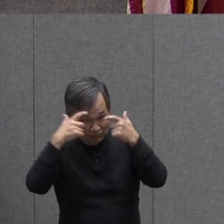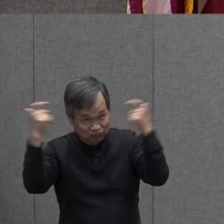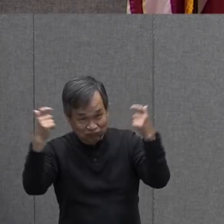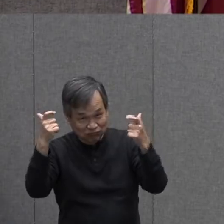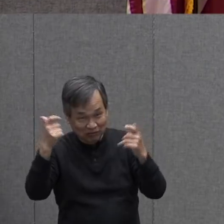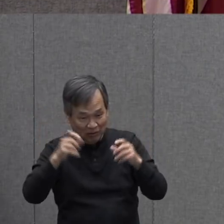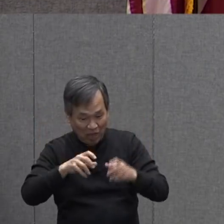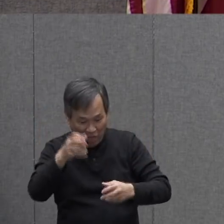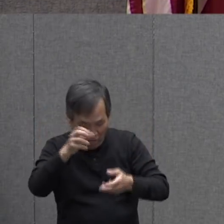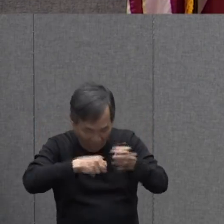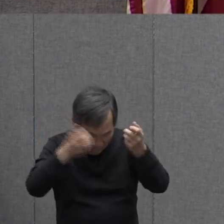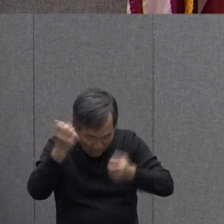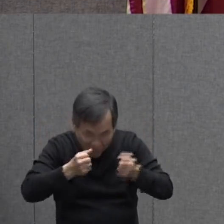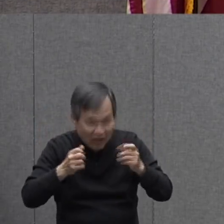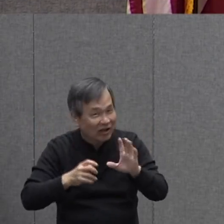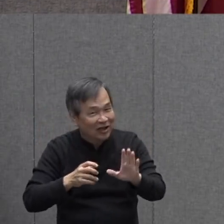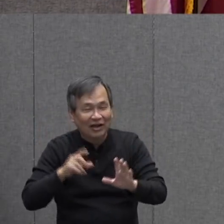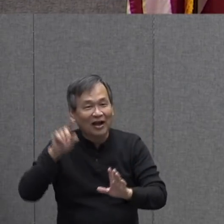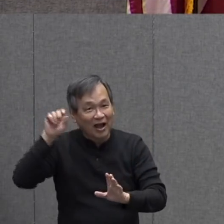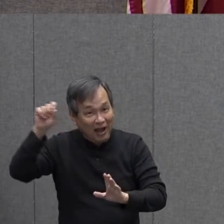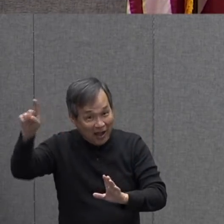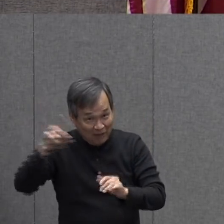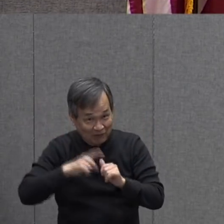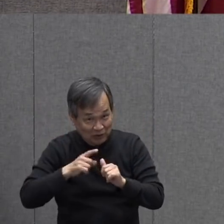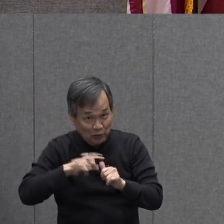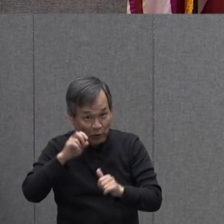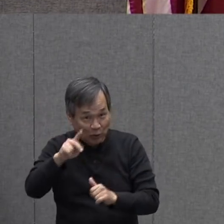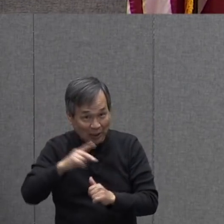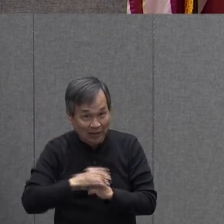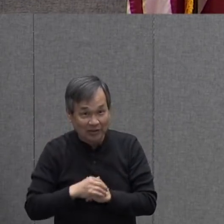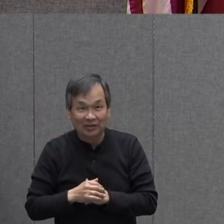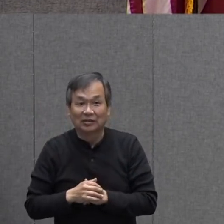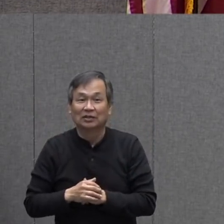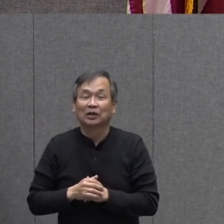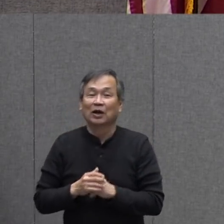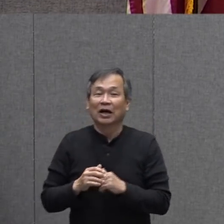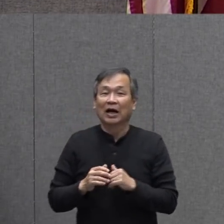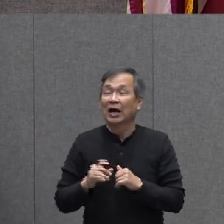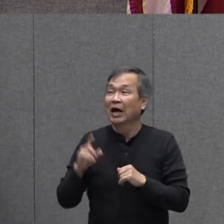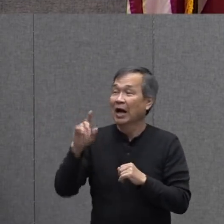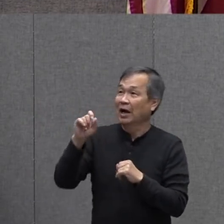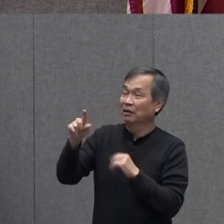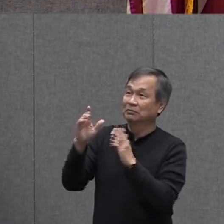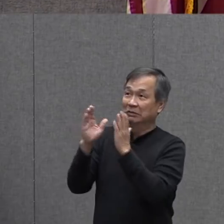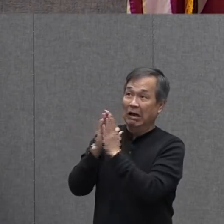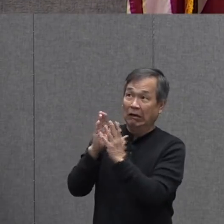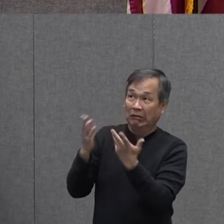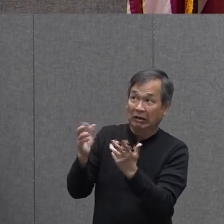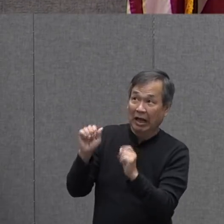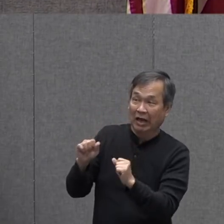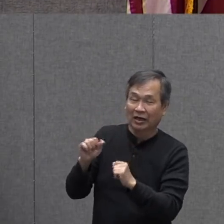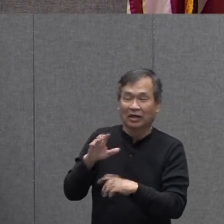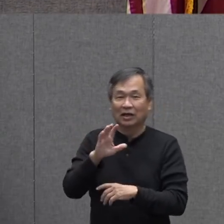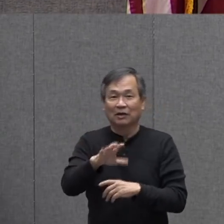we don't wanna break anything. And so when I took this apart, I noticed all of the button pieces